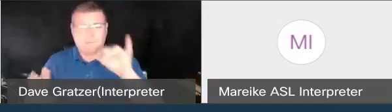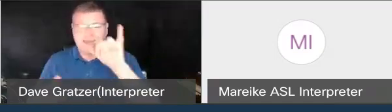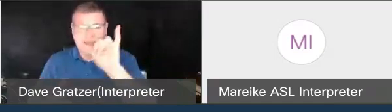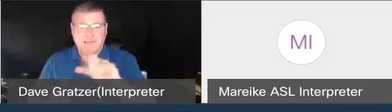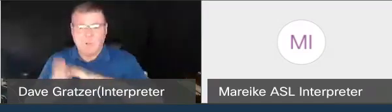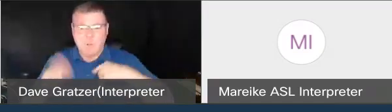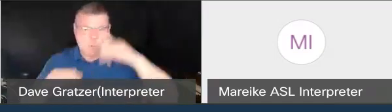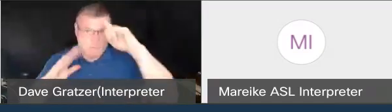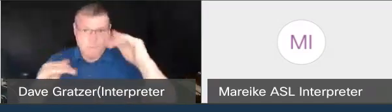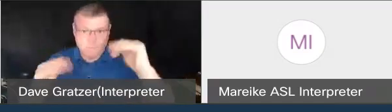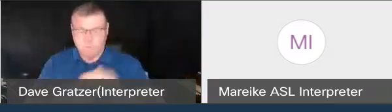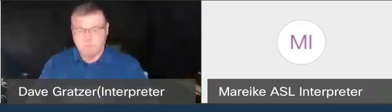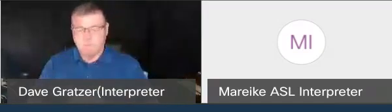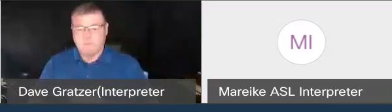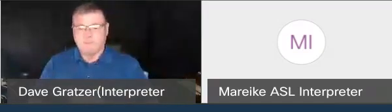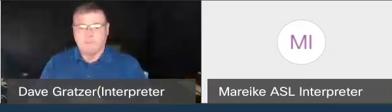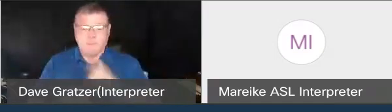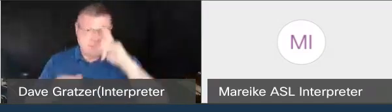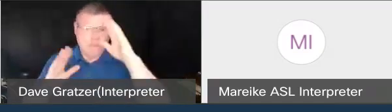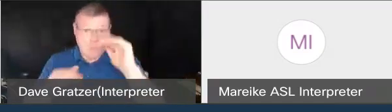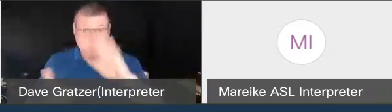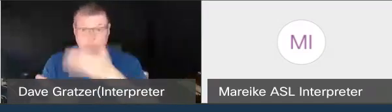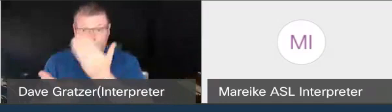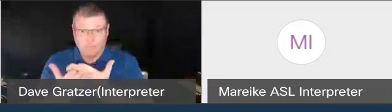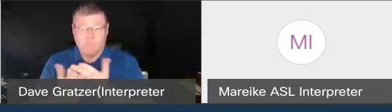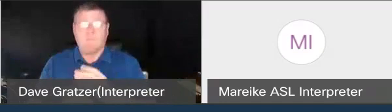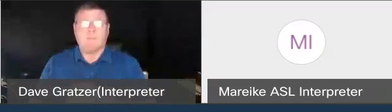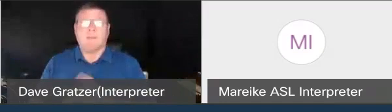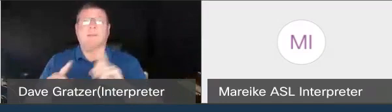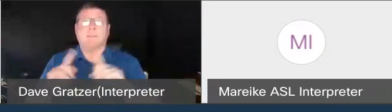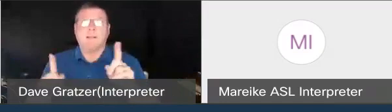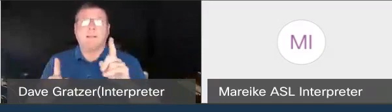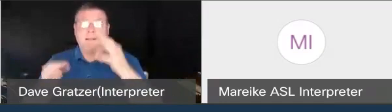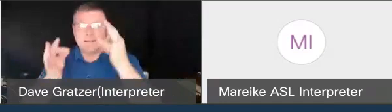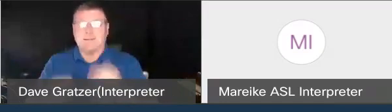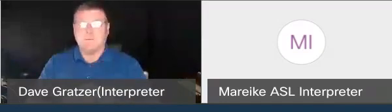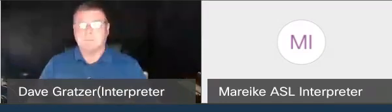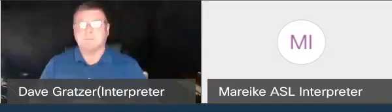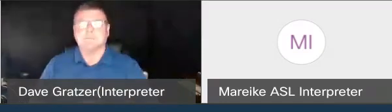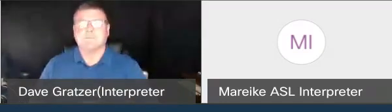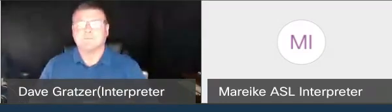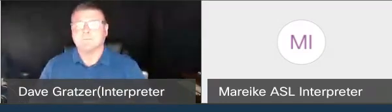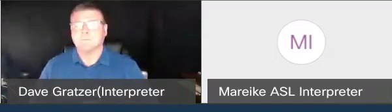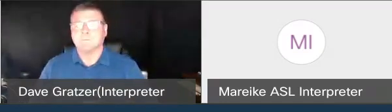I mean--you know, I hope we can get to that point, uh, but we're definitely headed that way.